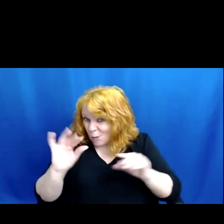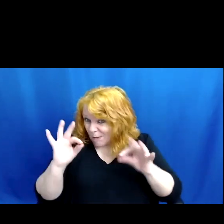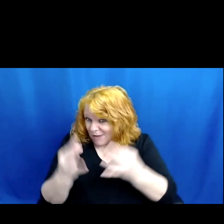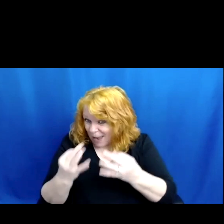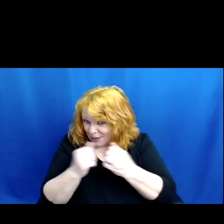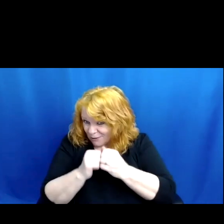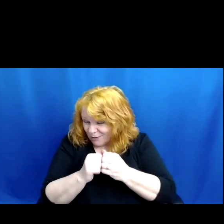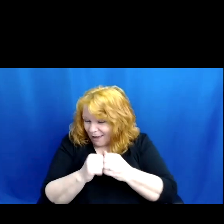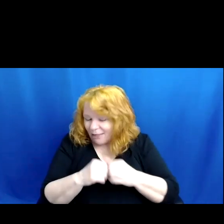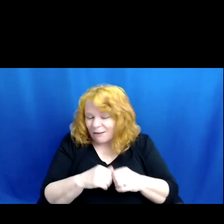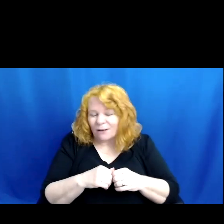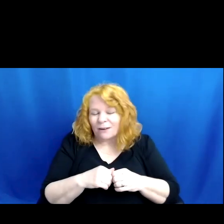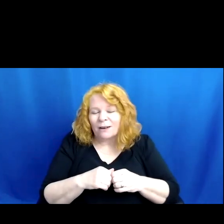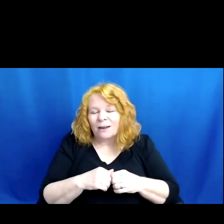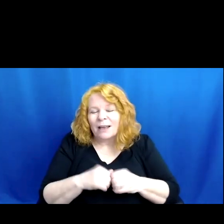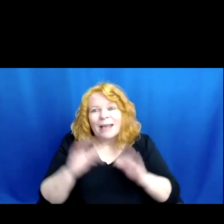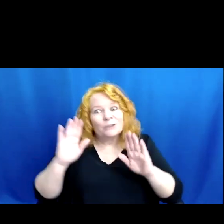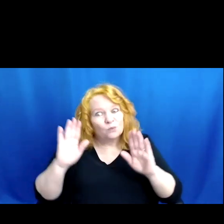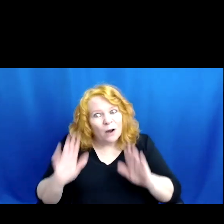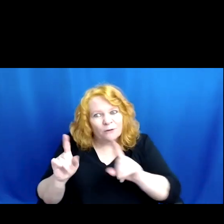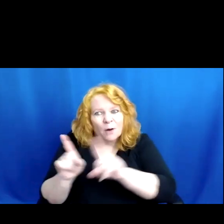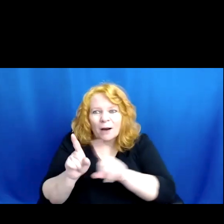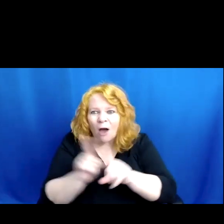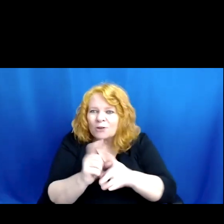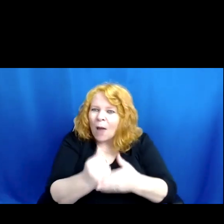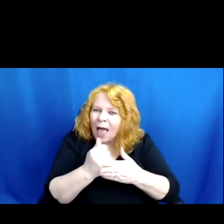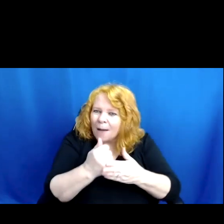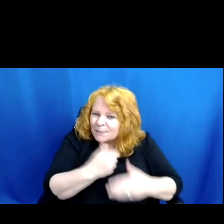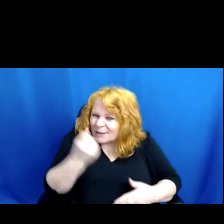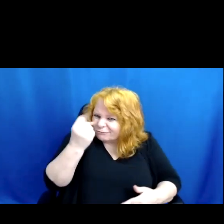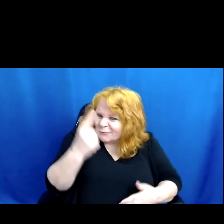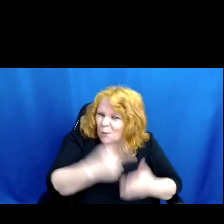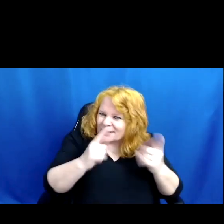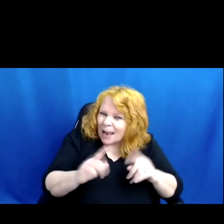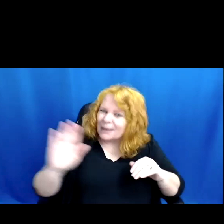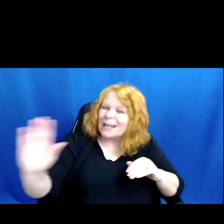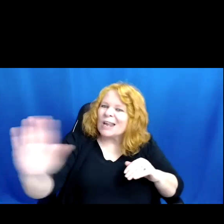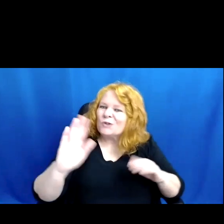But also it really helps me to understand what is happening and if I see your children